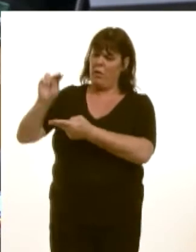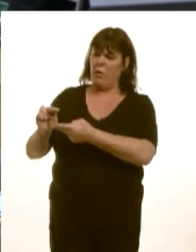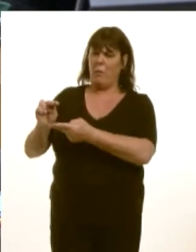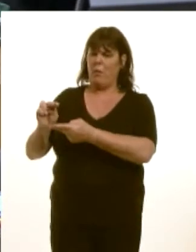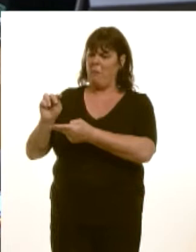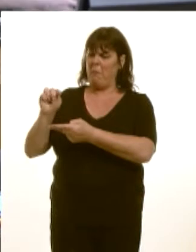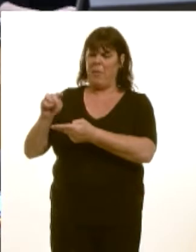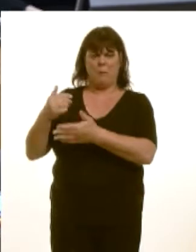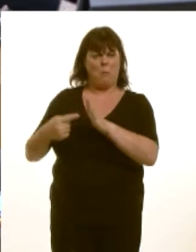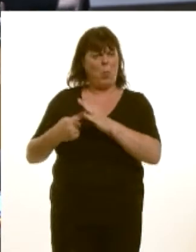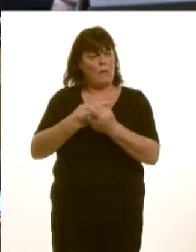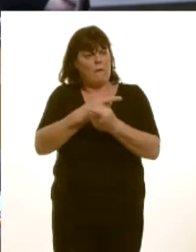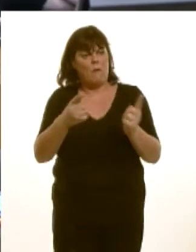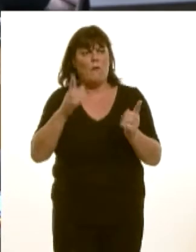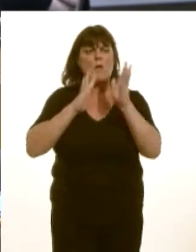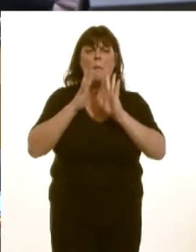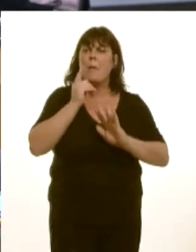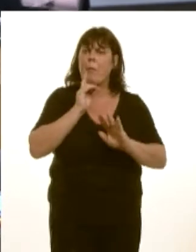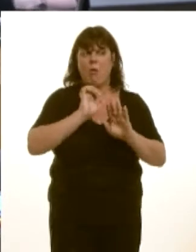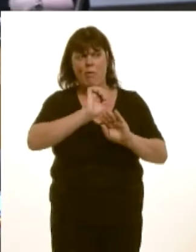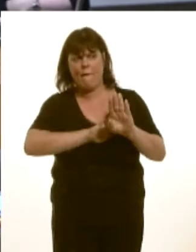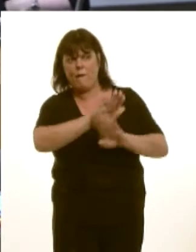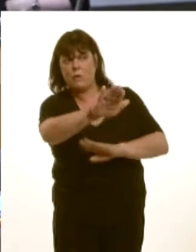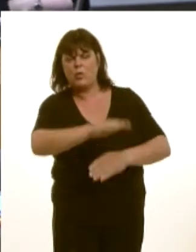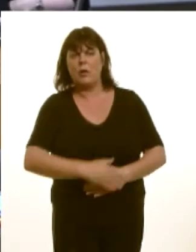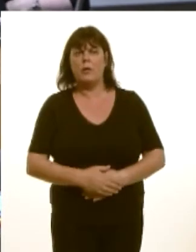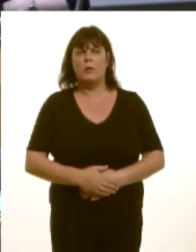Jobs Growth Wales was created, in part, as a response to the cut that was made.